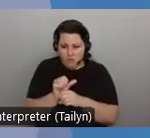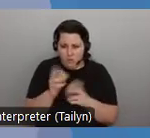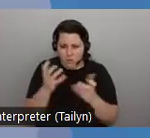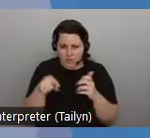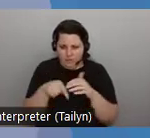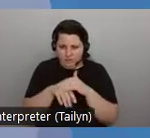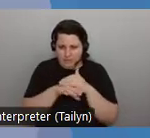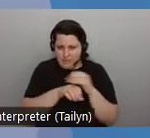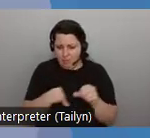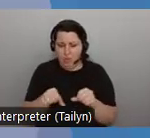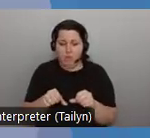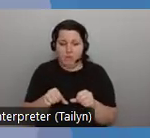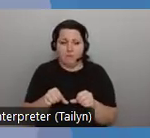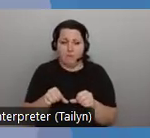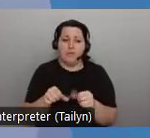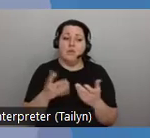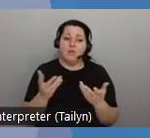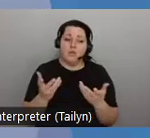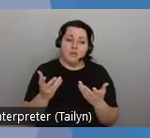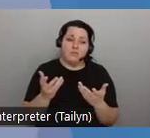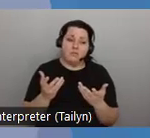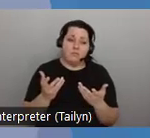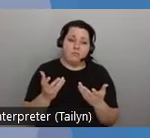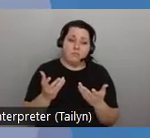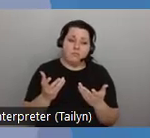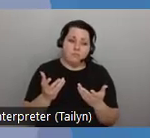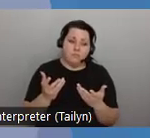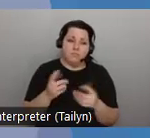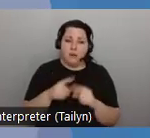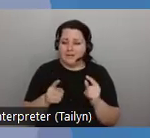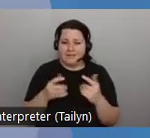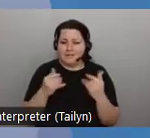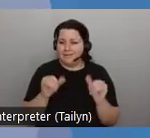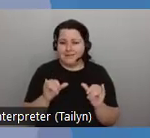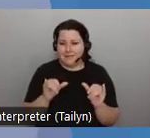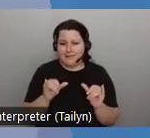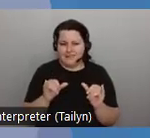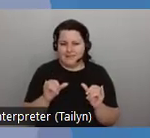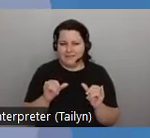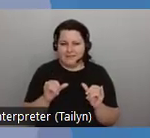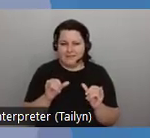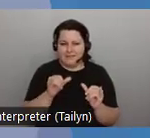Charts are difficult. There's a lot of work going on to make them as accessible as possible, but